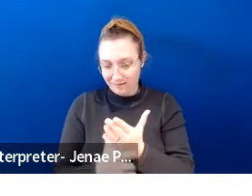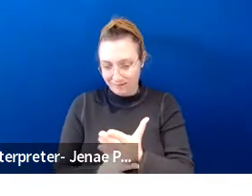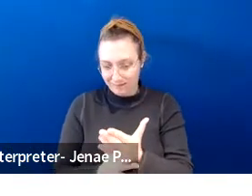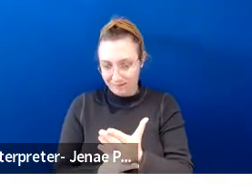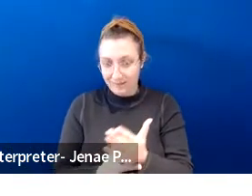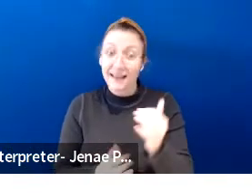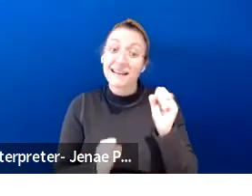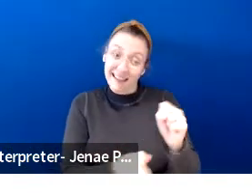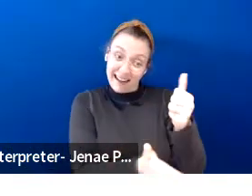as well.